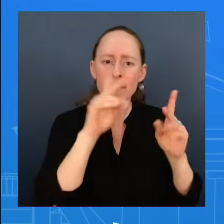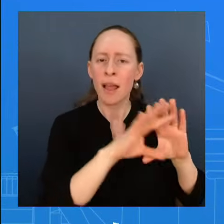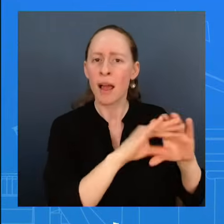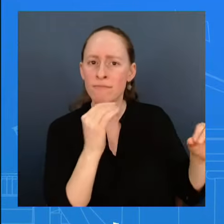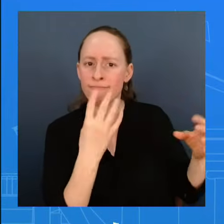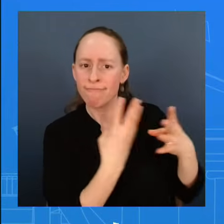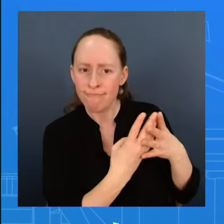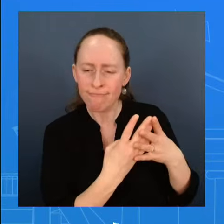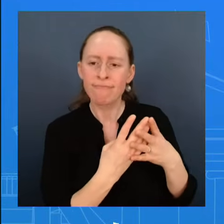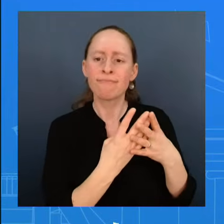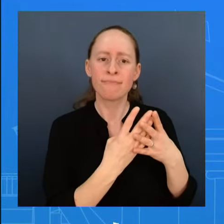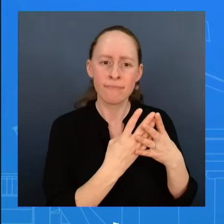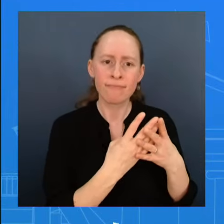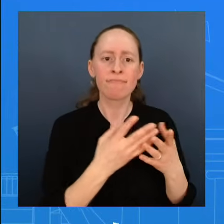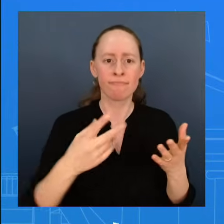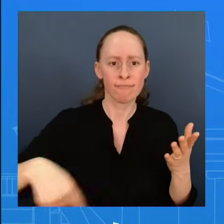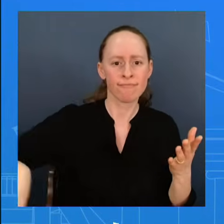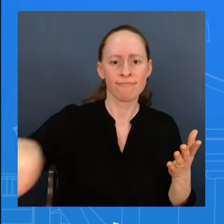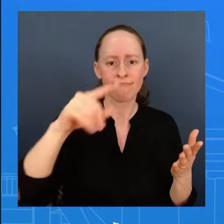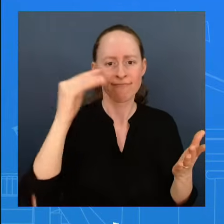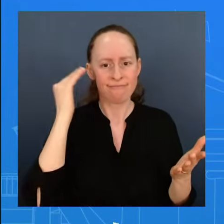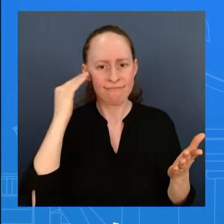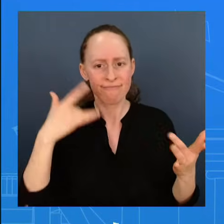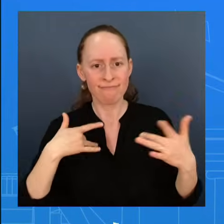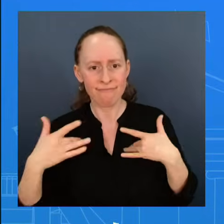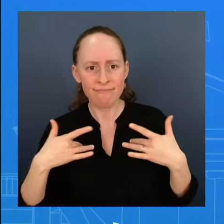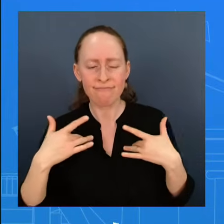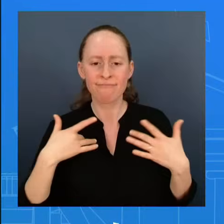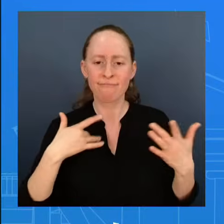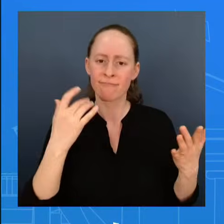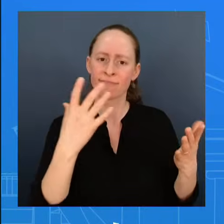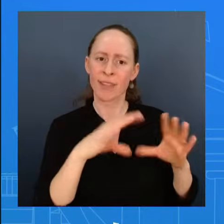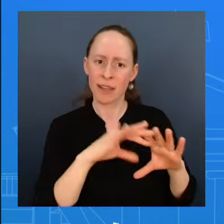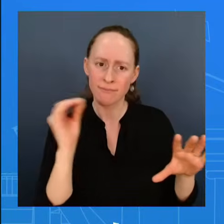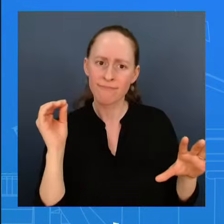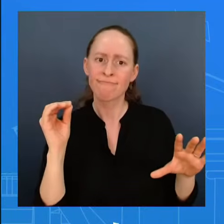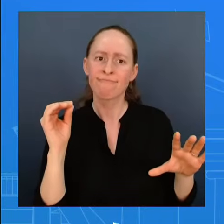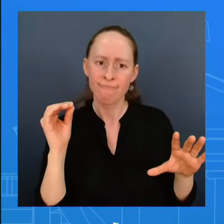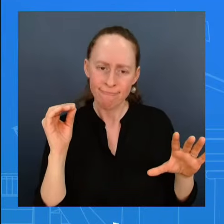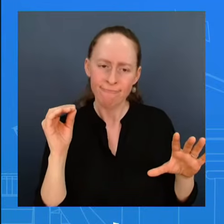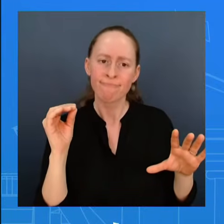to get humanitarian aid that would lead -- also, the hostage- -- it would lead to a ceasefire.